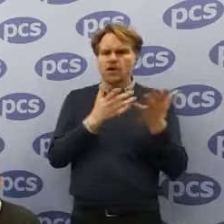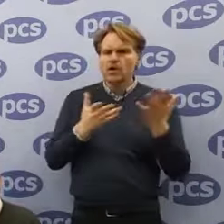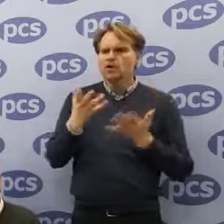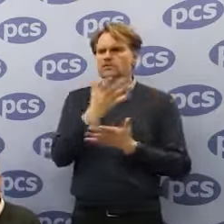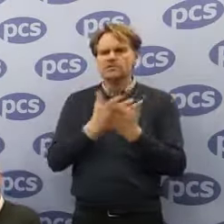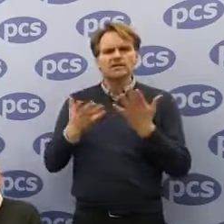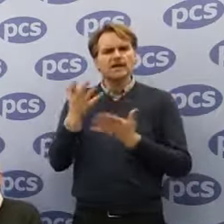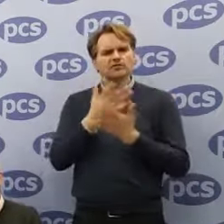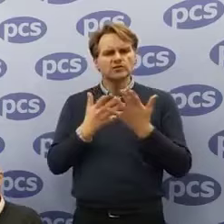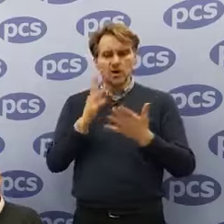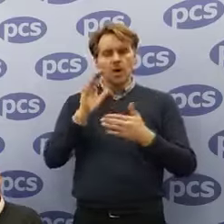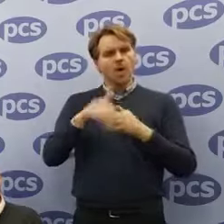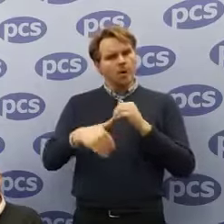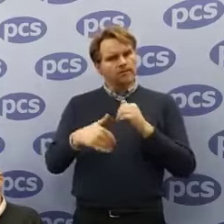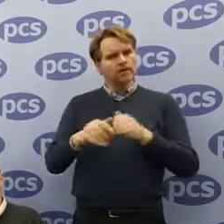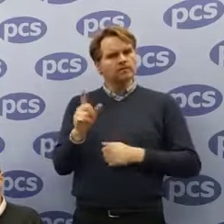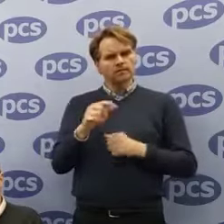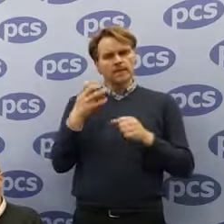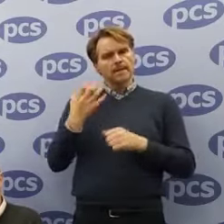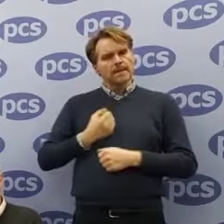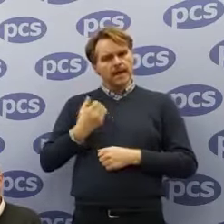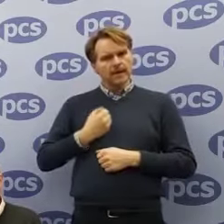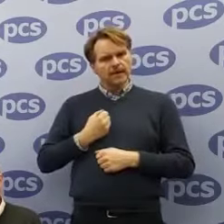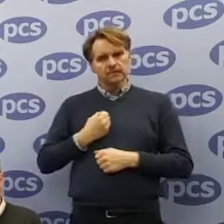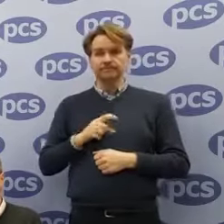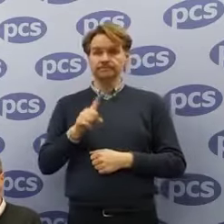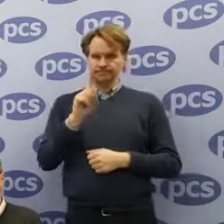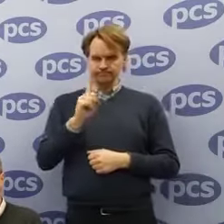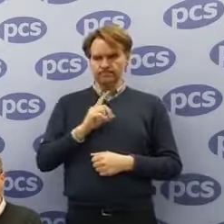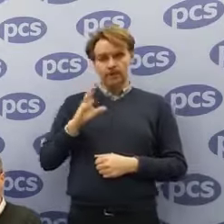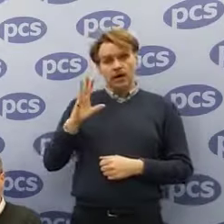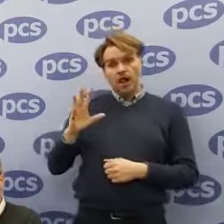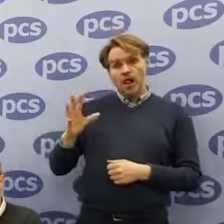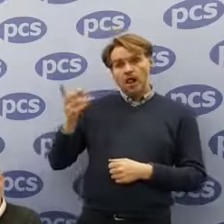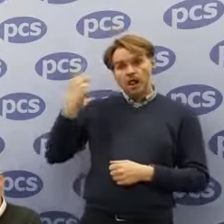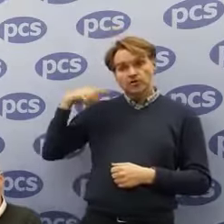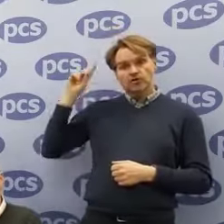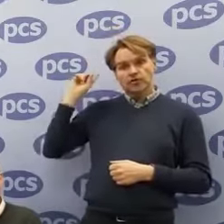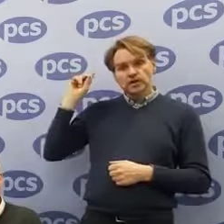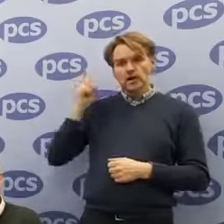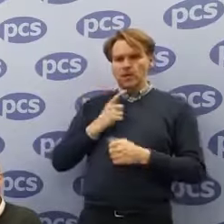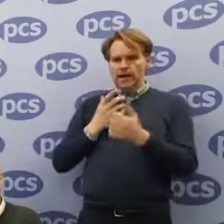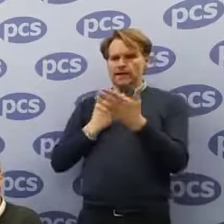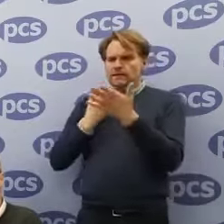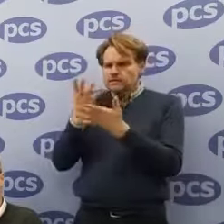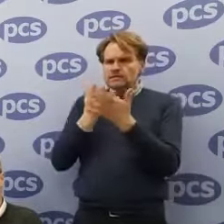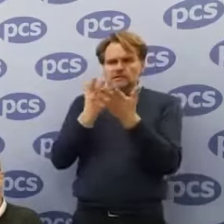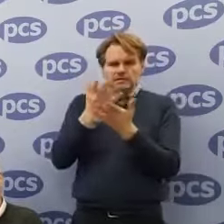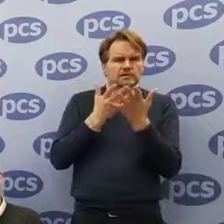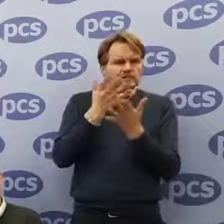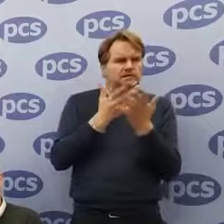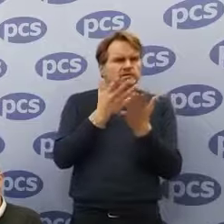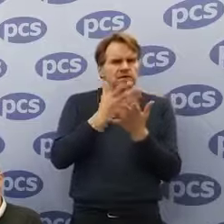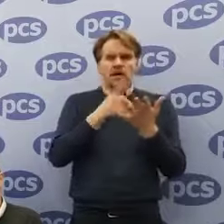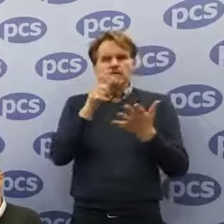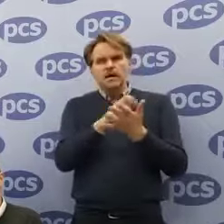mean last year people will remember that we balloted on pay, we had a massive vote for action but unfortunately we fell just short of the